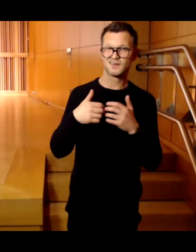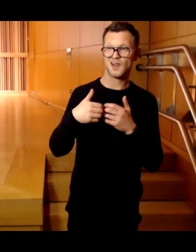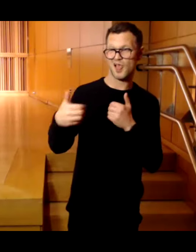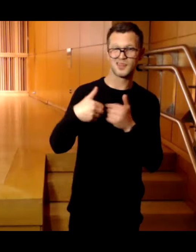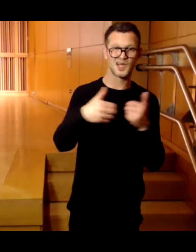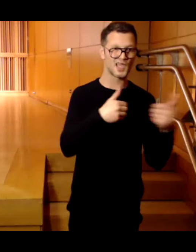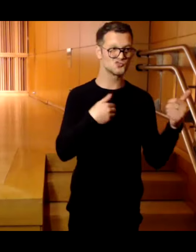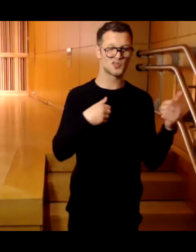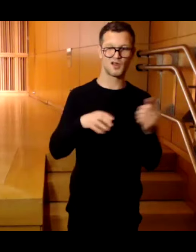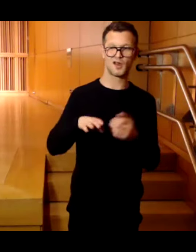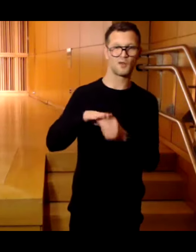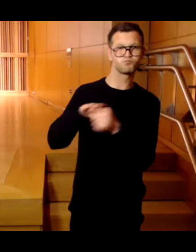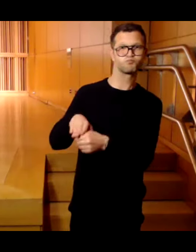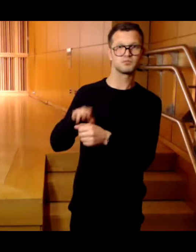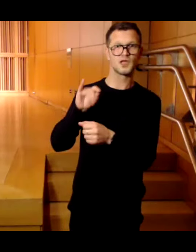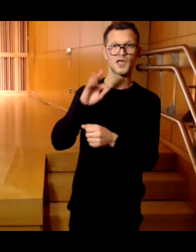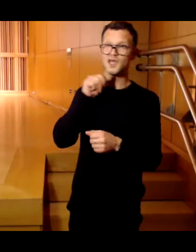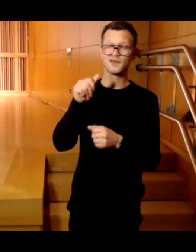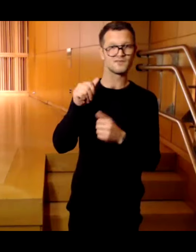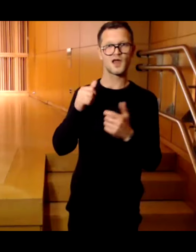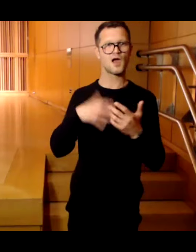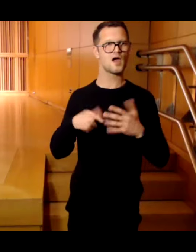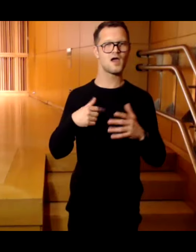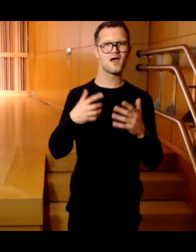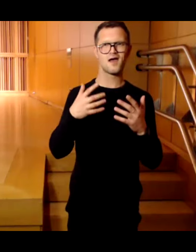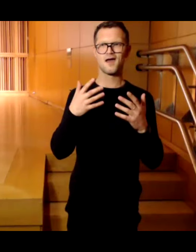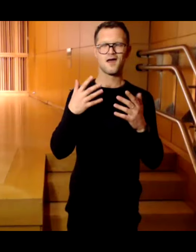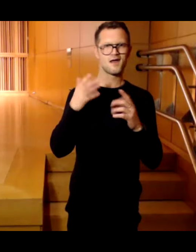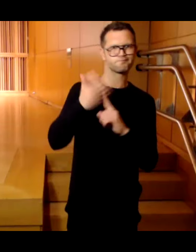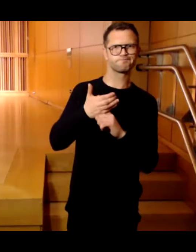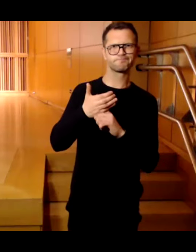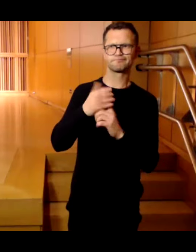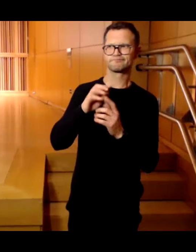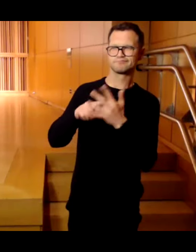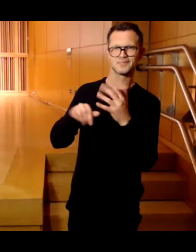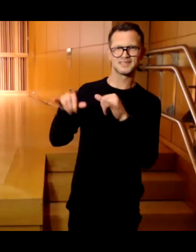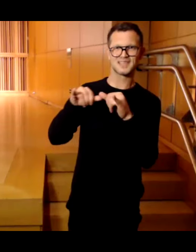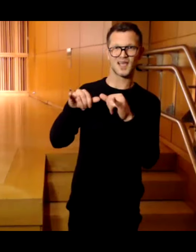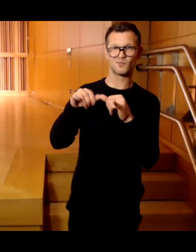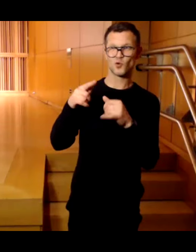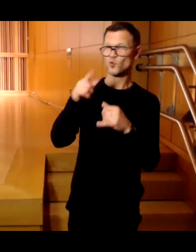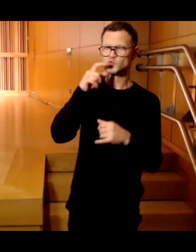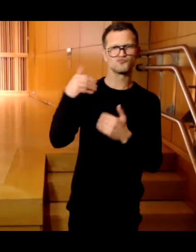dressed in our dignity and desire. are not responsible for the excesses of the nation, then who is?